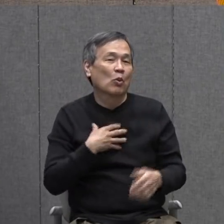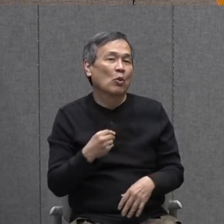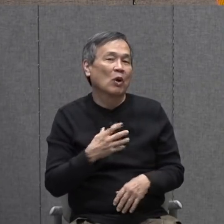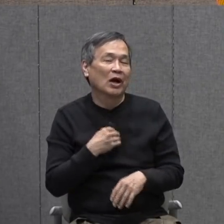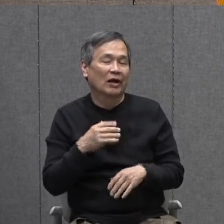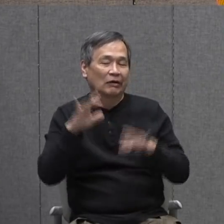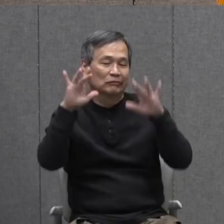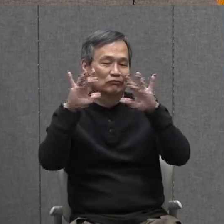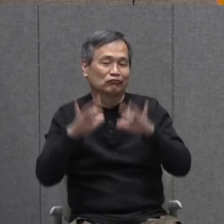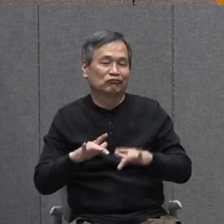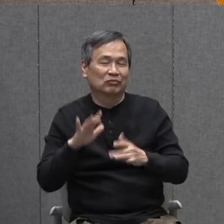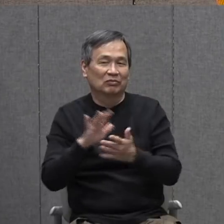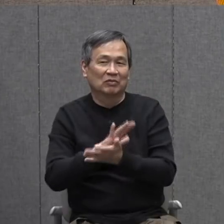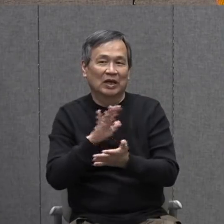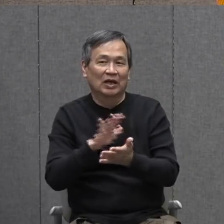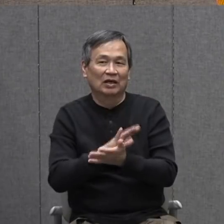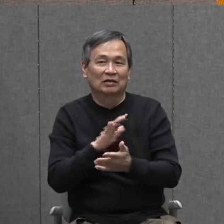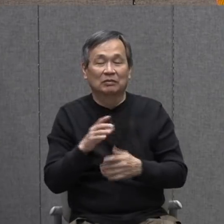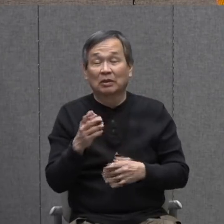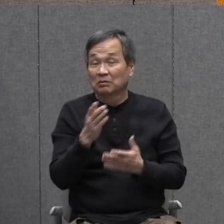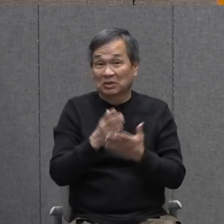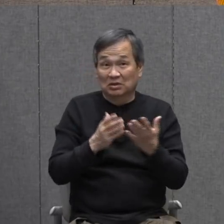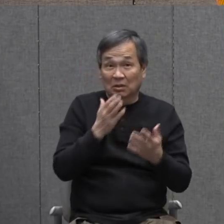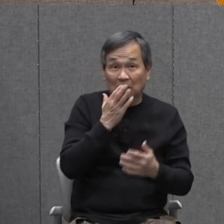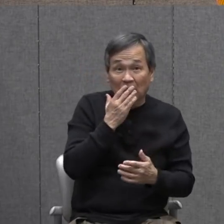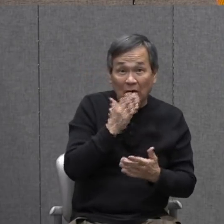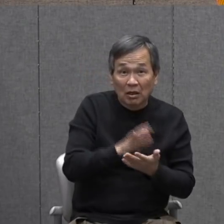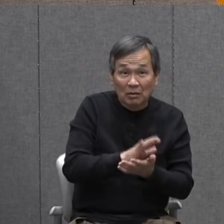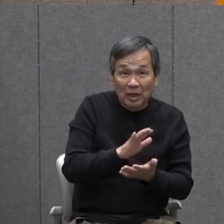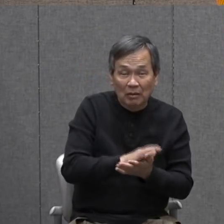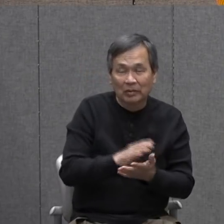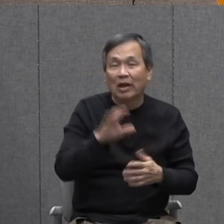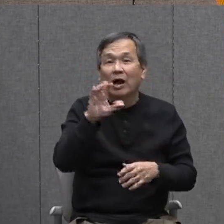Maybe you have colored paper. Maybe you even have cardboard.